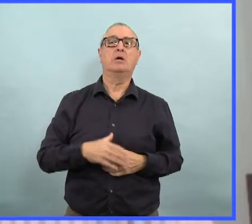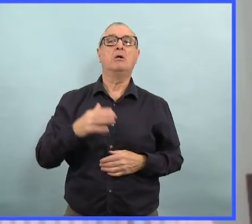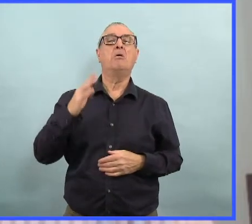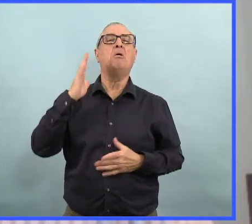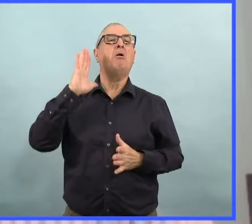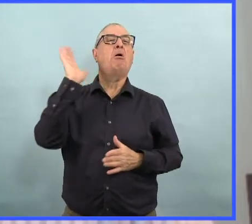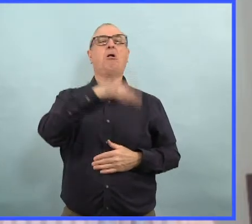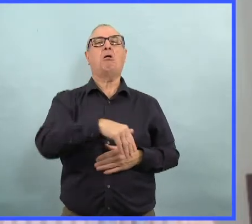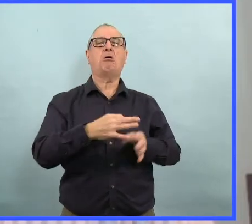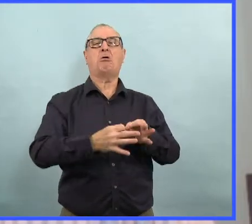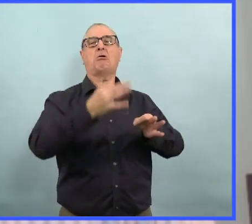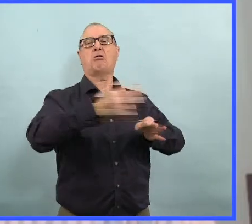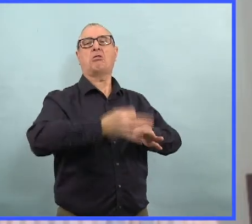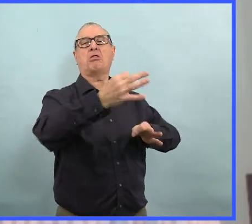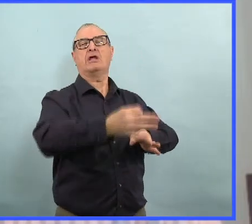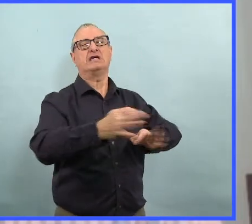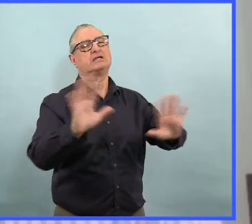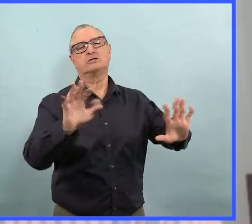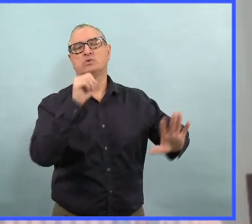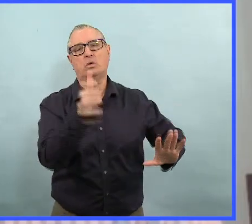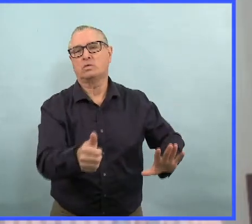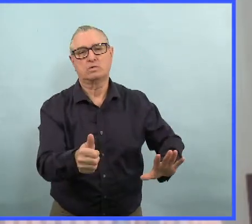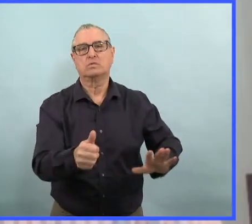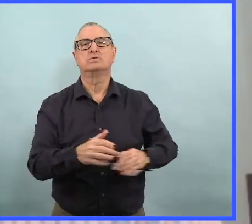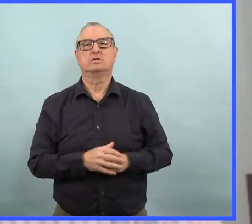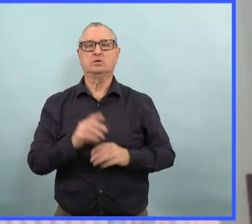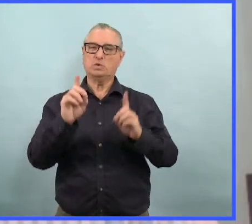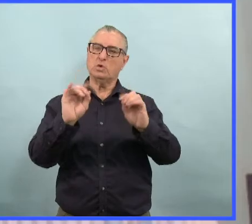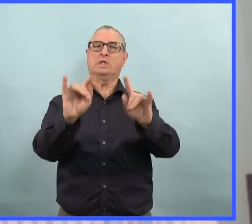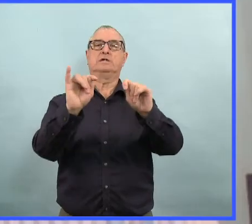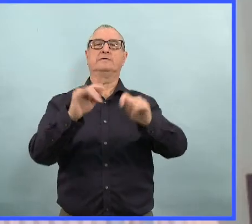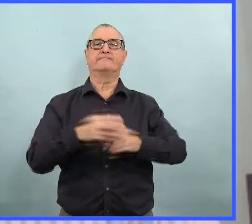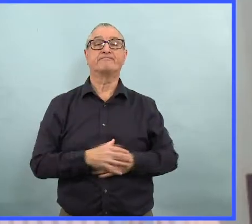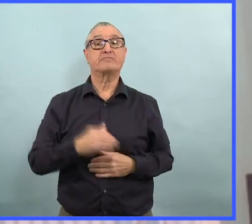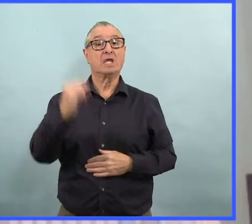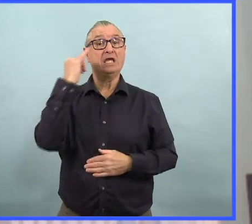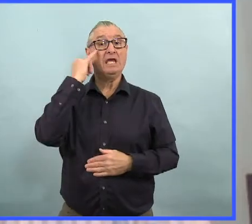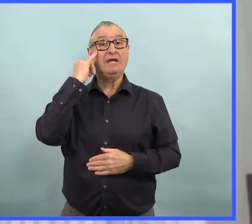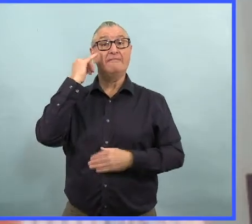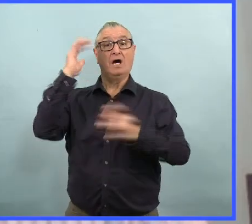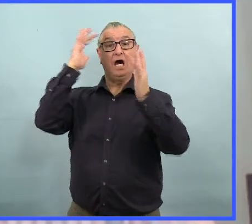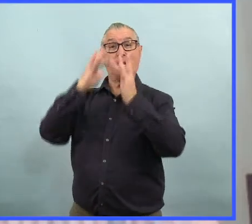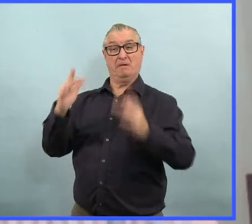prescribing physician will review the individual's medical history medications when their symptoms